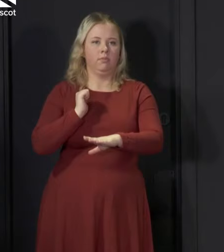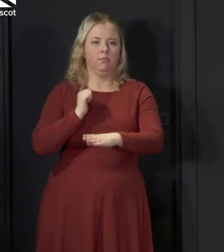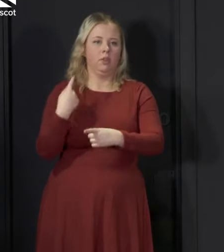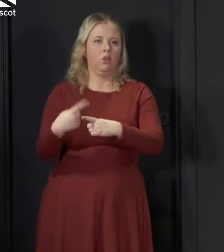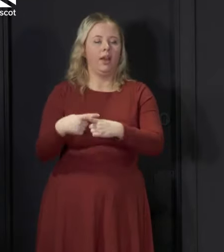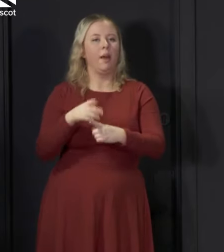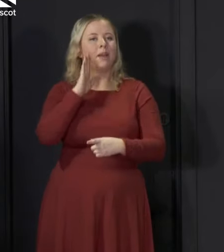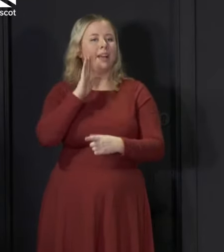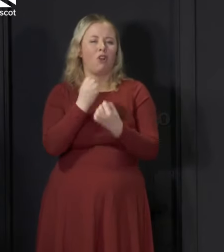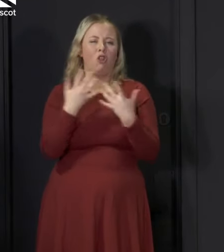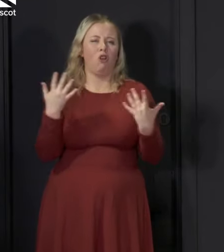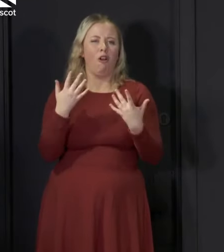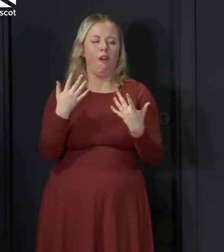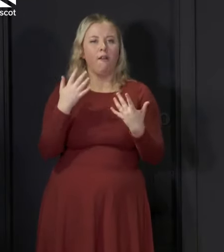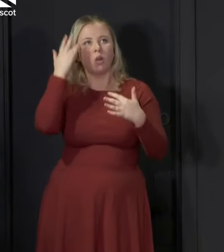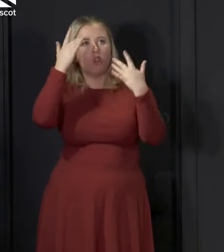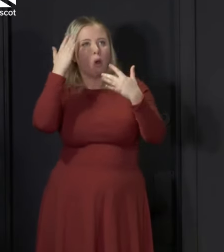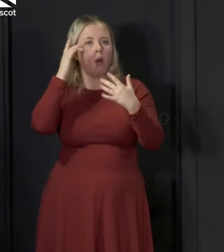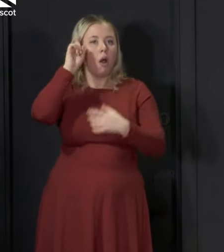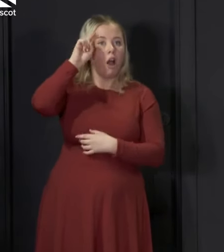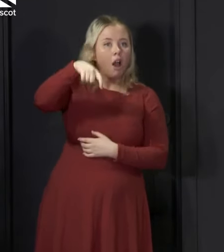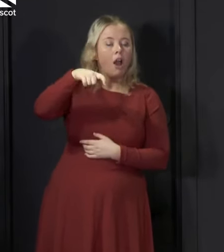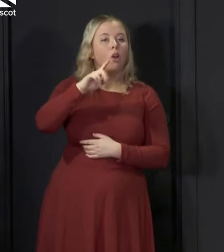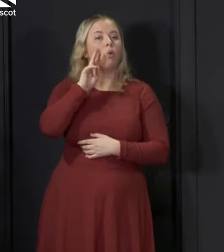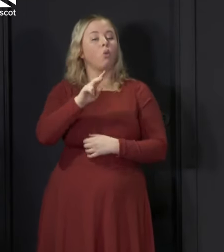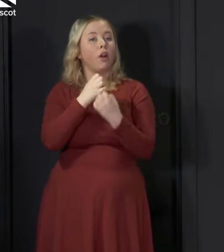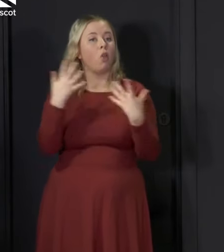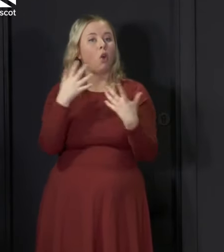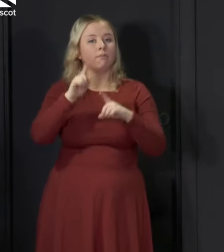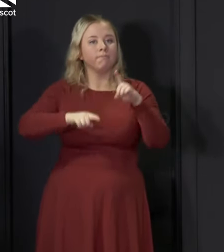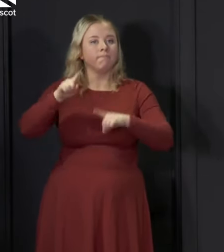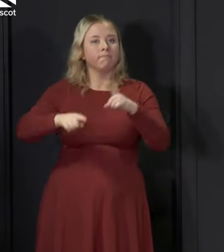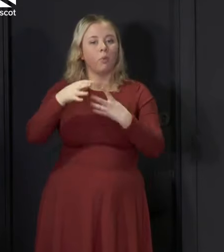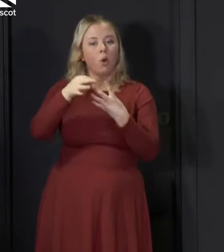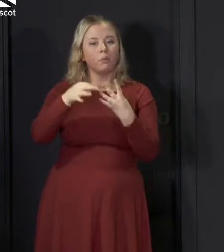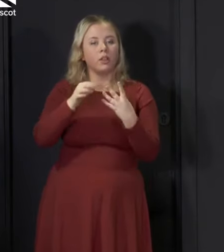all of these suggestions, we are looking carefully at different suggestions, and we will set